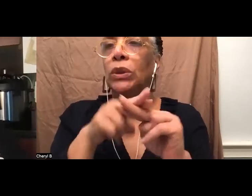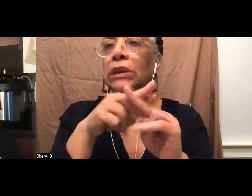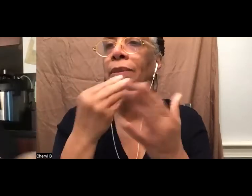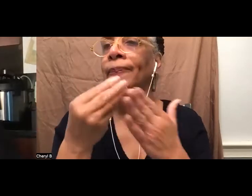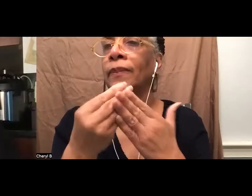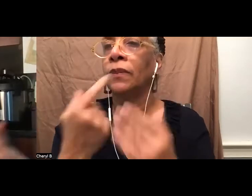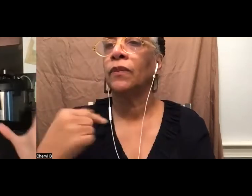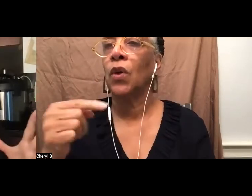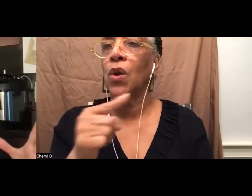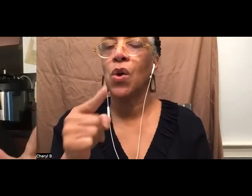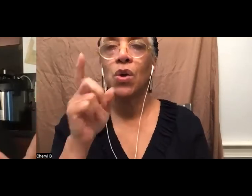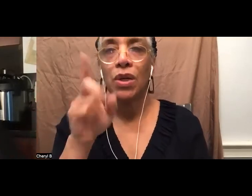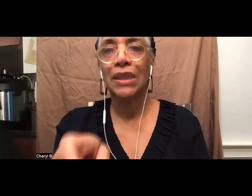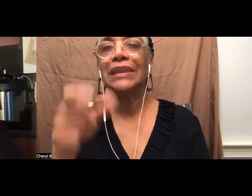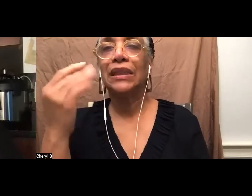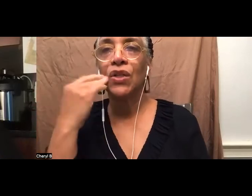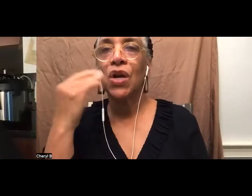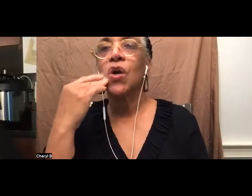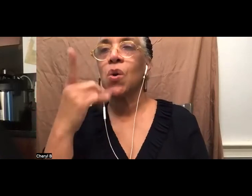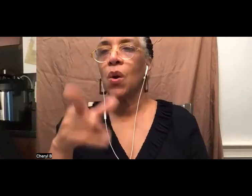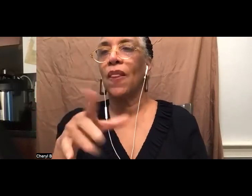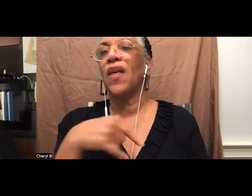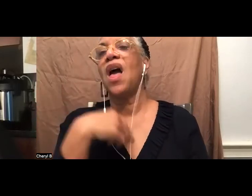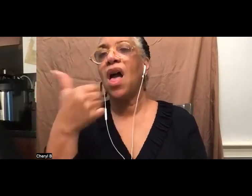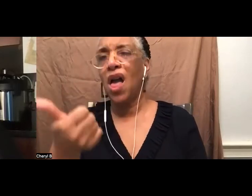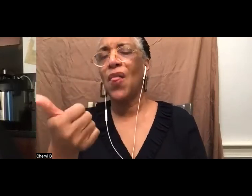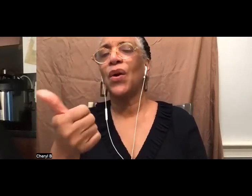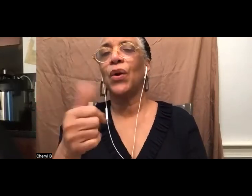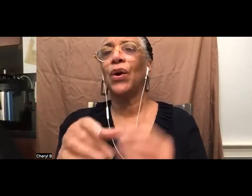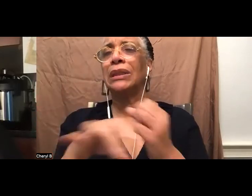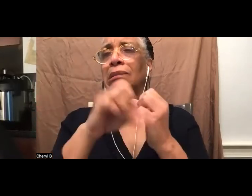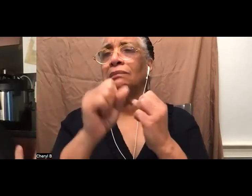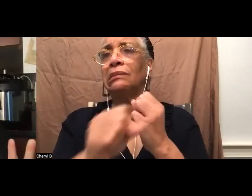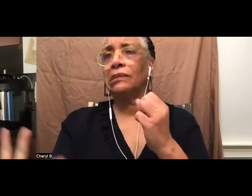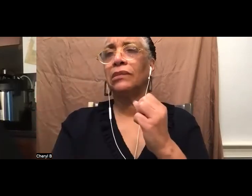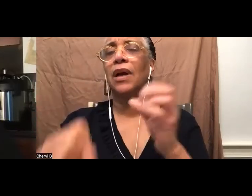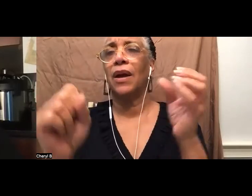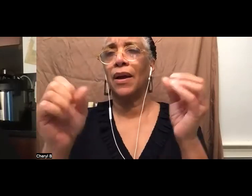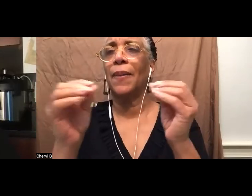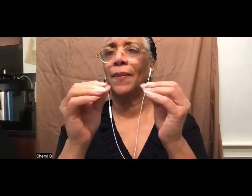other long-term impacts of this war. I don't want to dwell on this too much